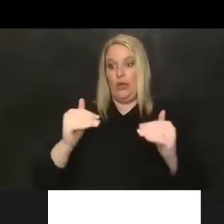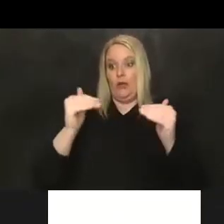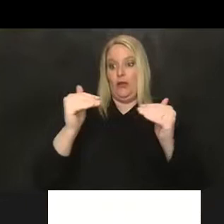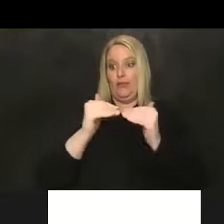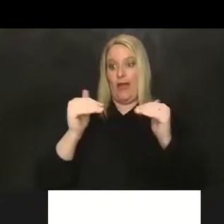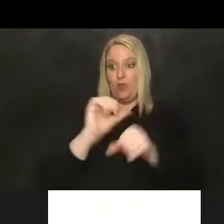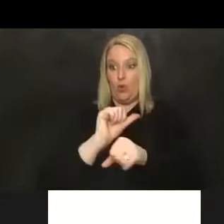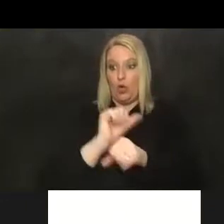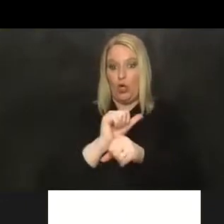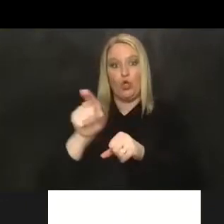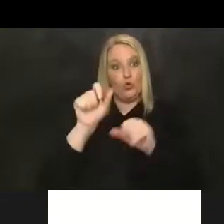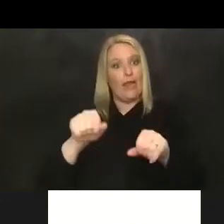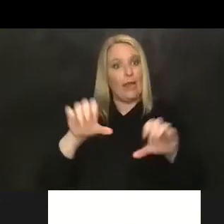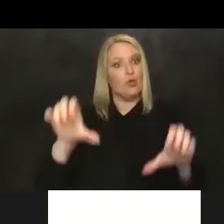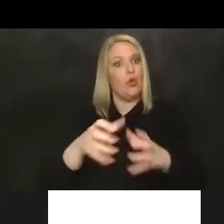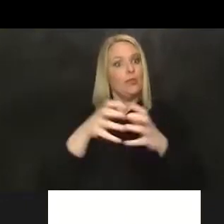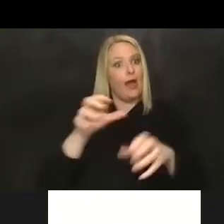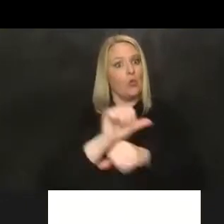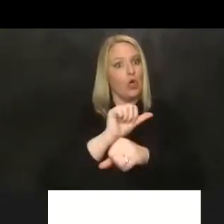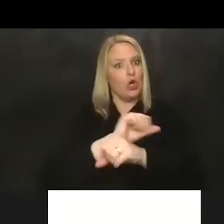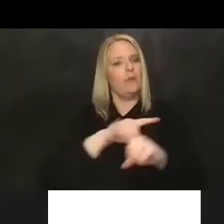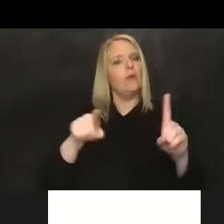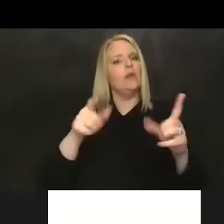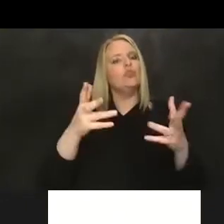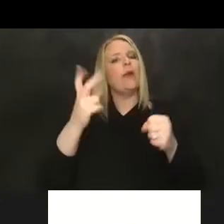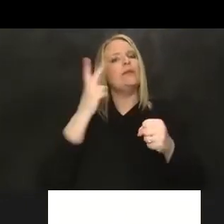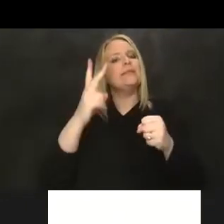you can do a lot of work, but you just you want to see your career flourish, you want to see it